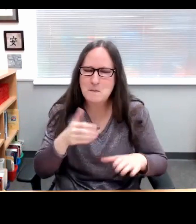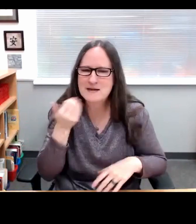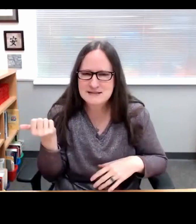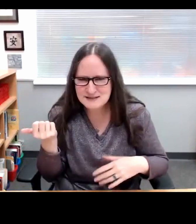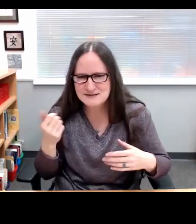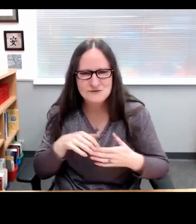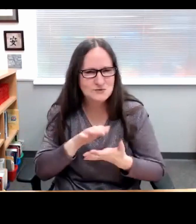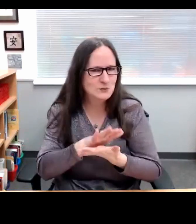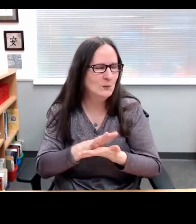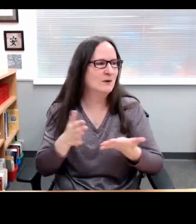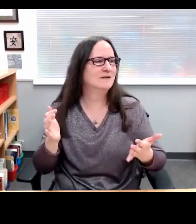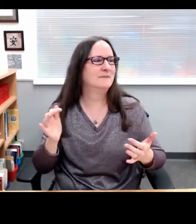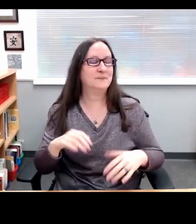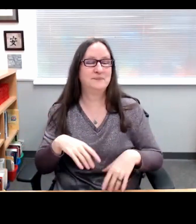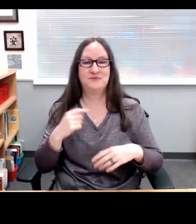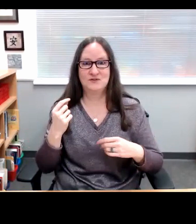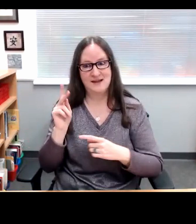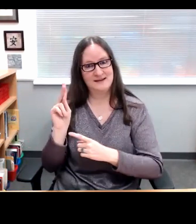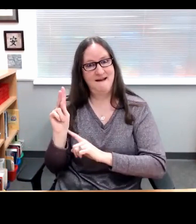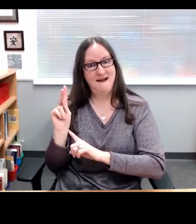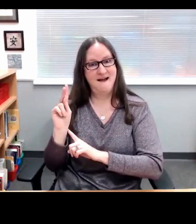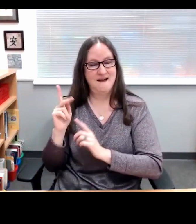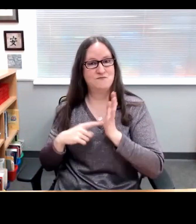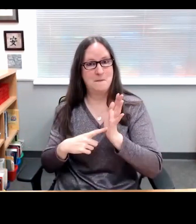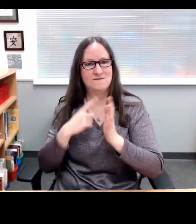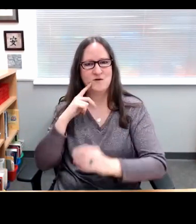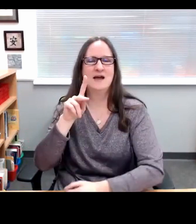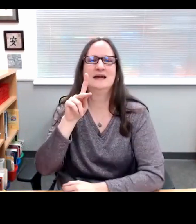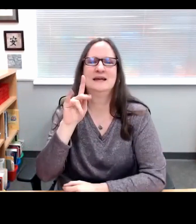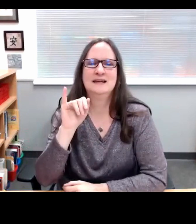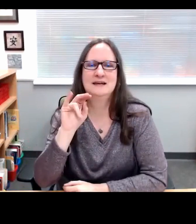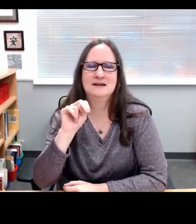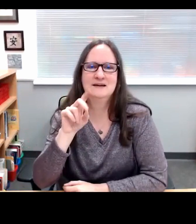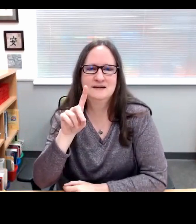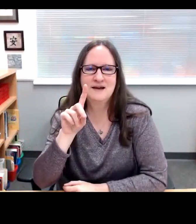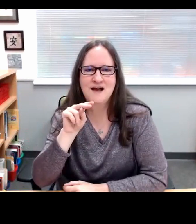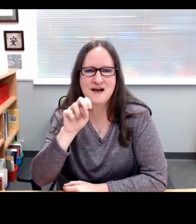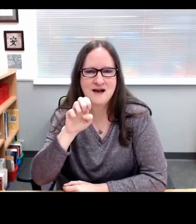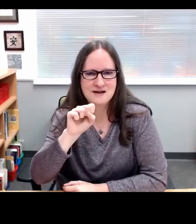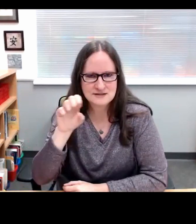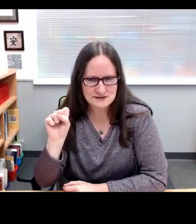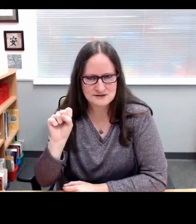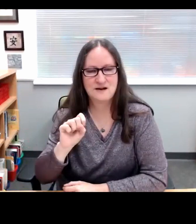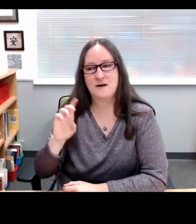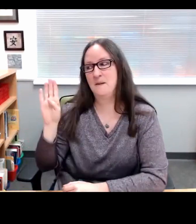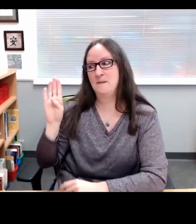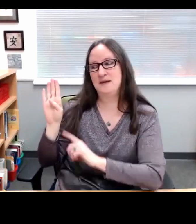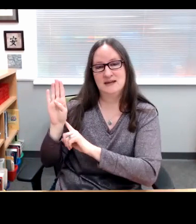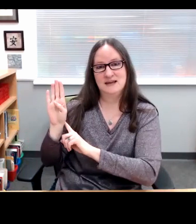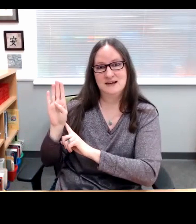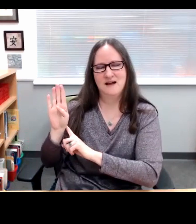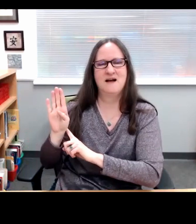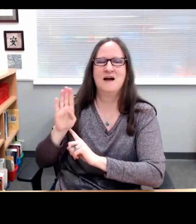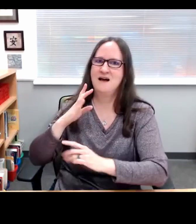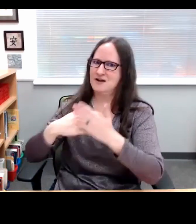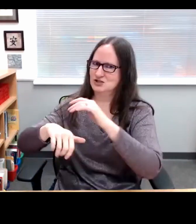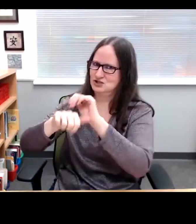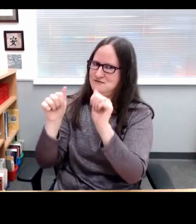All the things that we want best for our students in school. So the K means kindness. B,